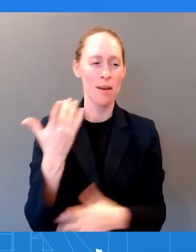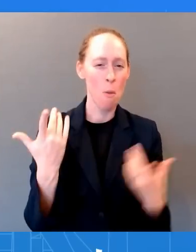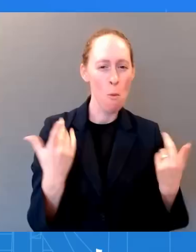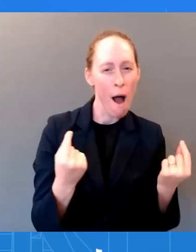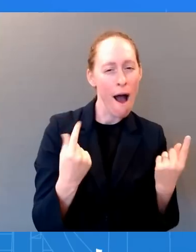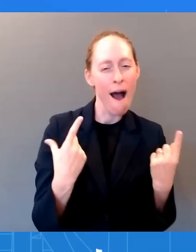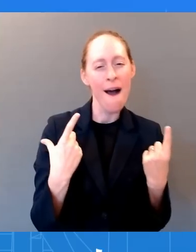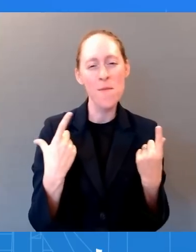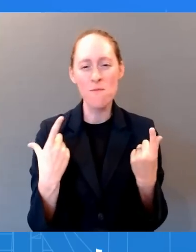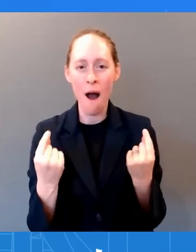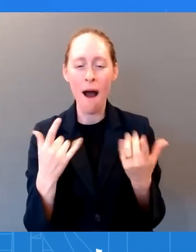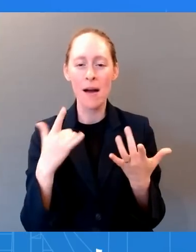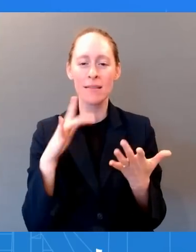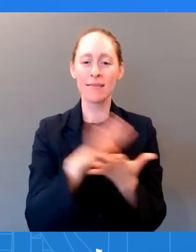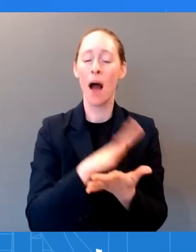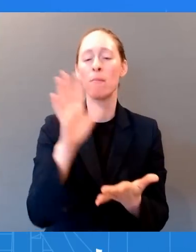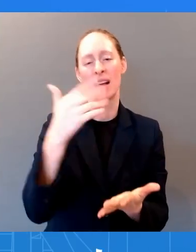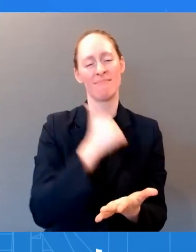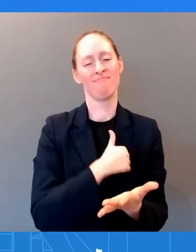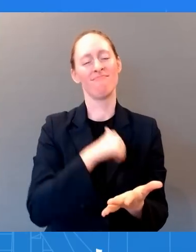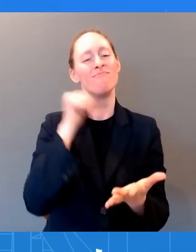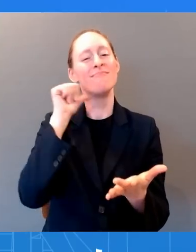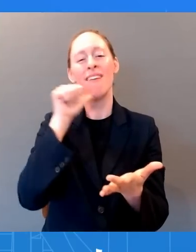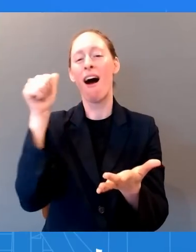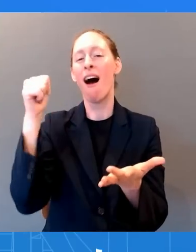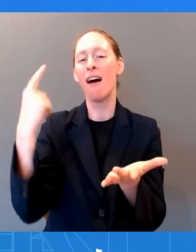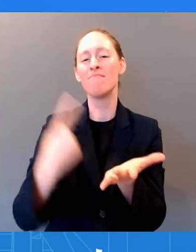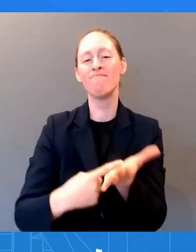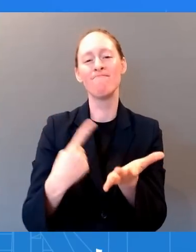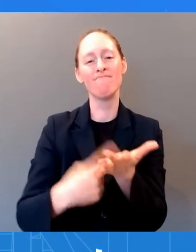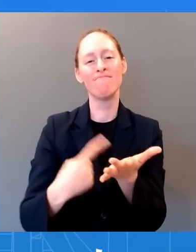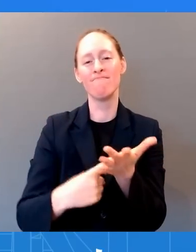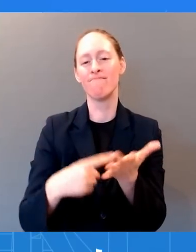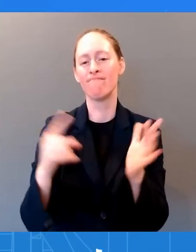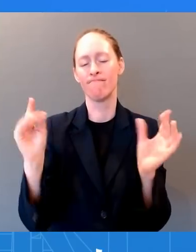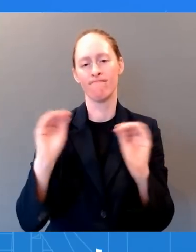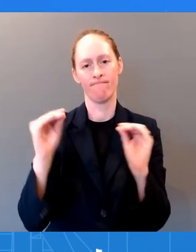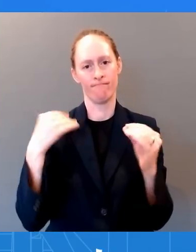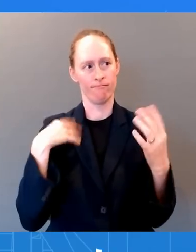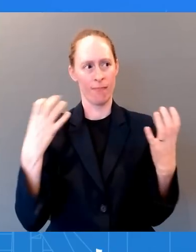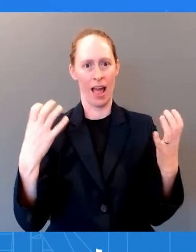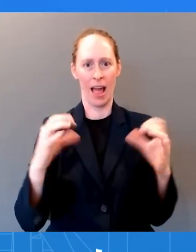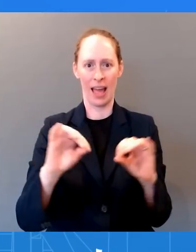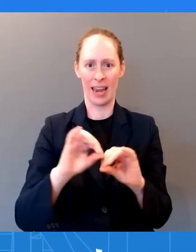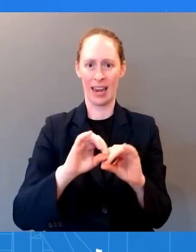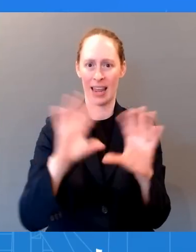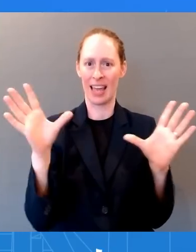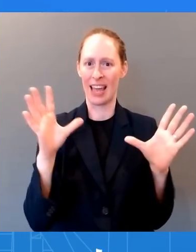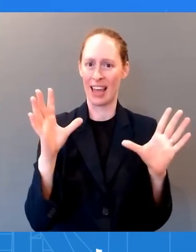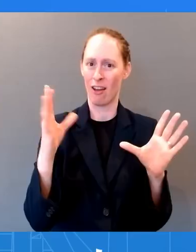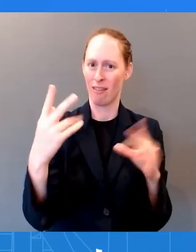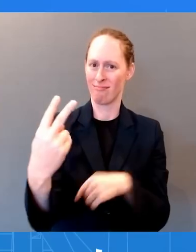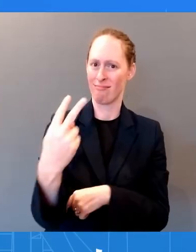Of course, it's important to have transparency, but we're just not going to go any further than that. The Press: And then, on another topic,